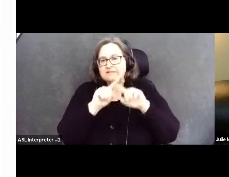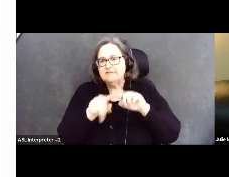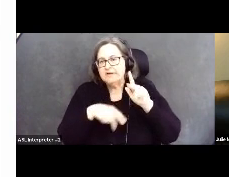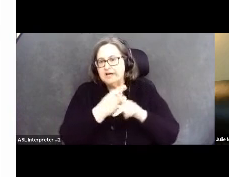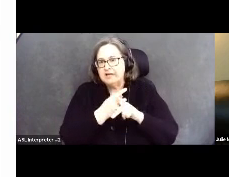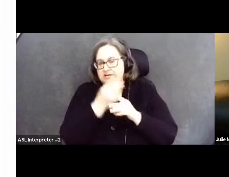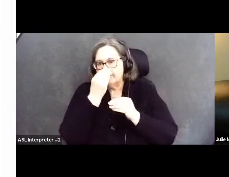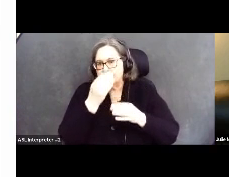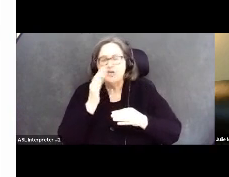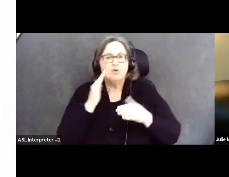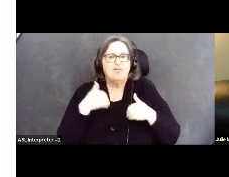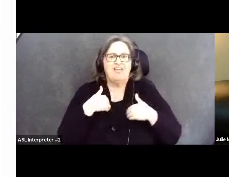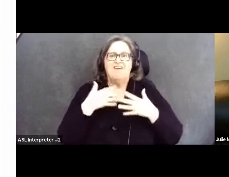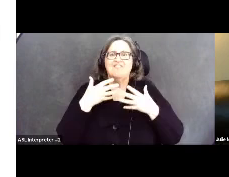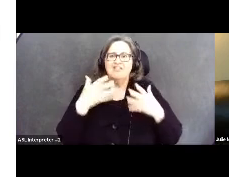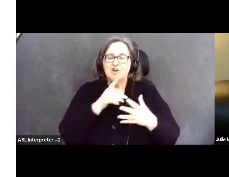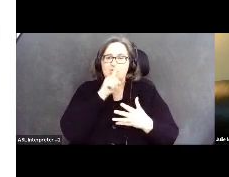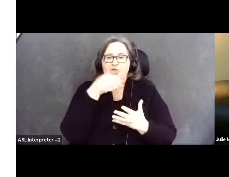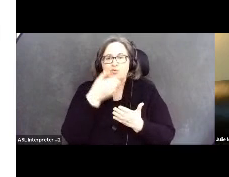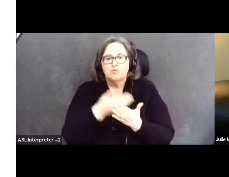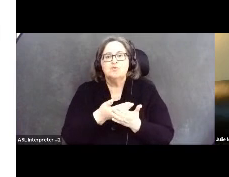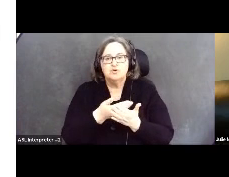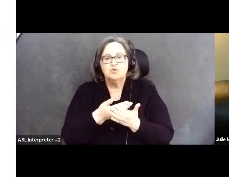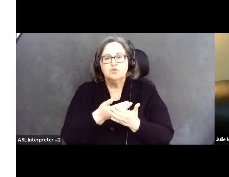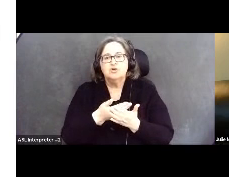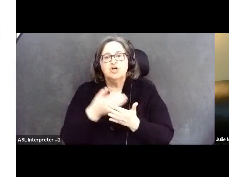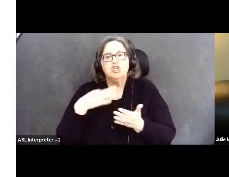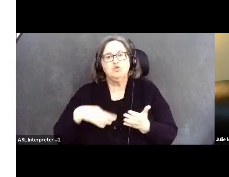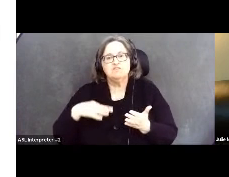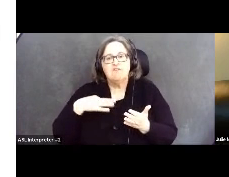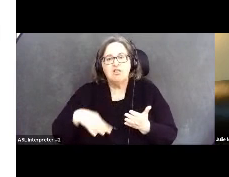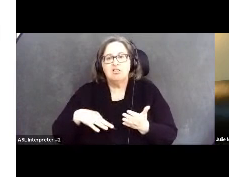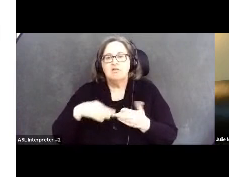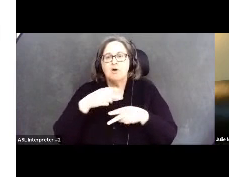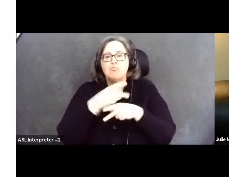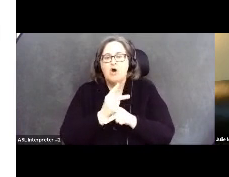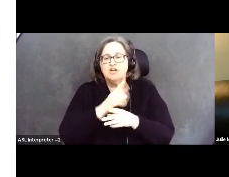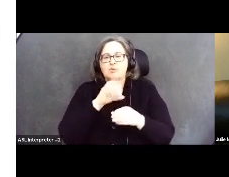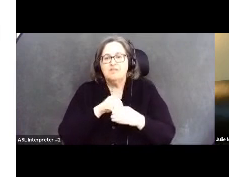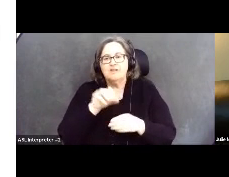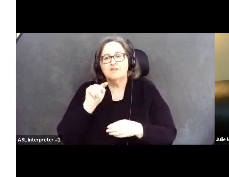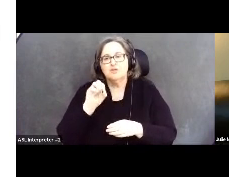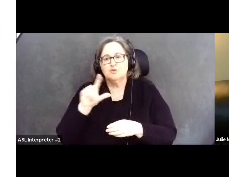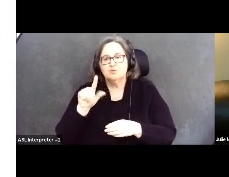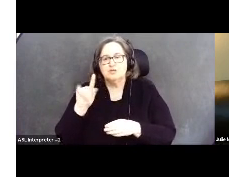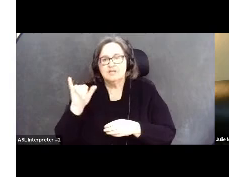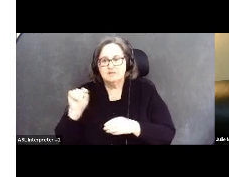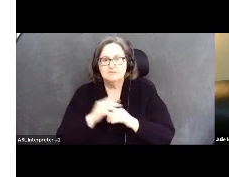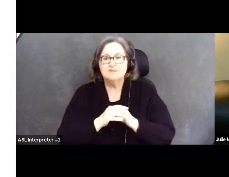there's going to be a ton of really good useful products in that toolkit. Next slide, please.